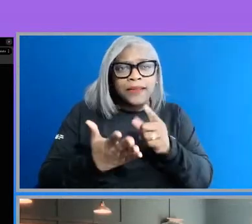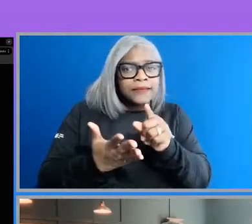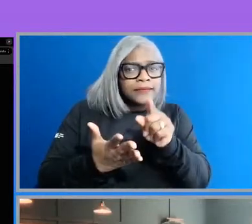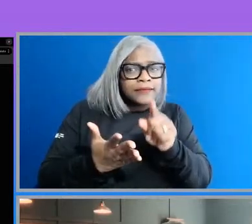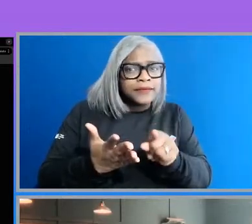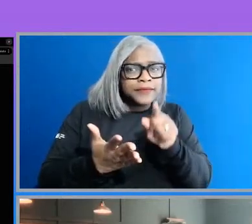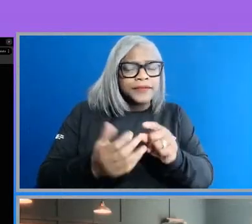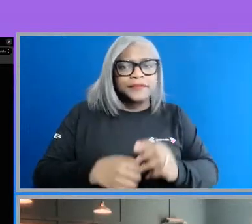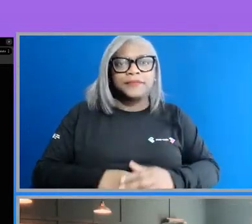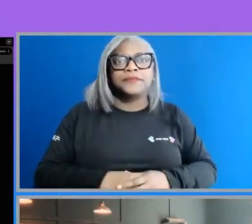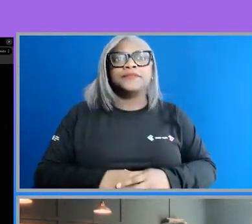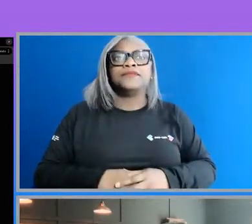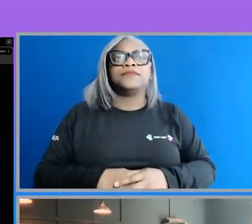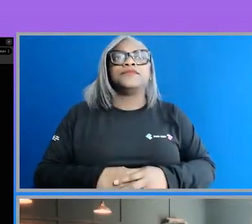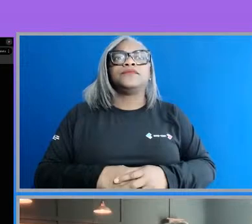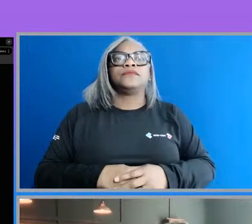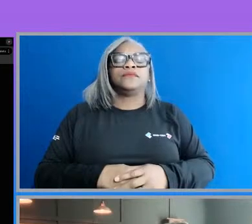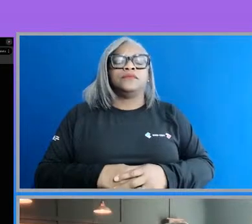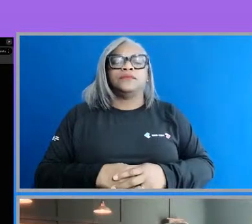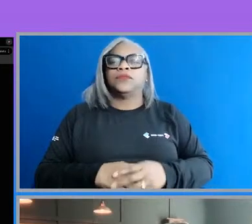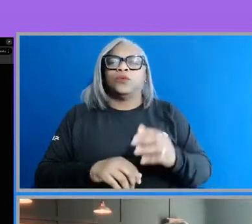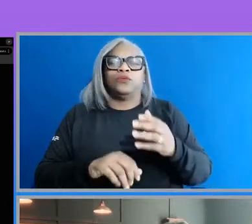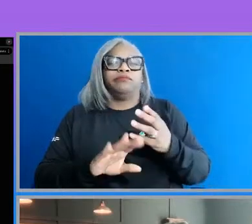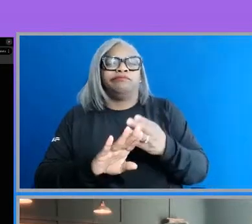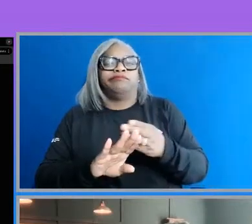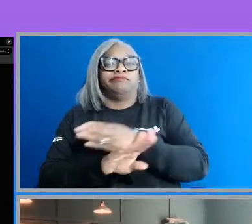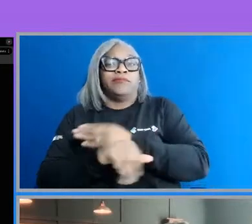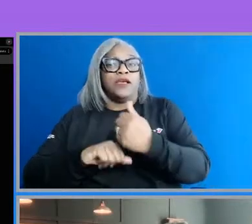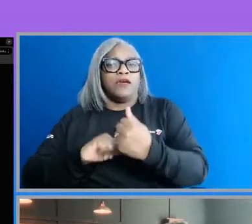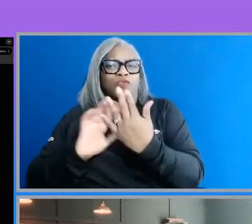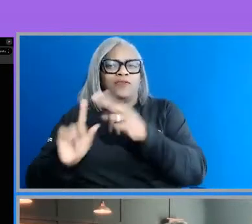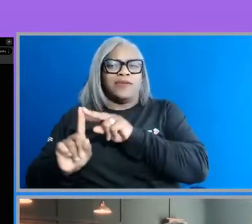see? Now, same approach that we just did before. I'm going to